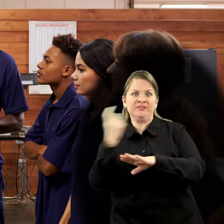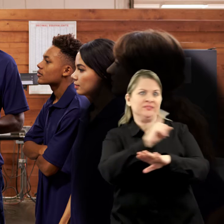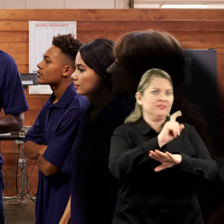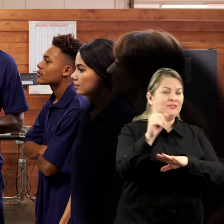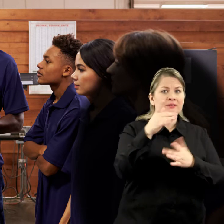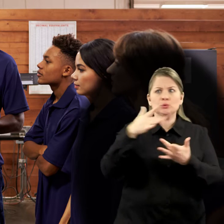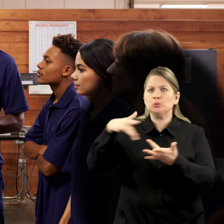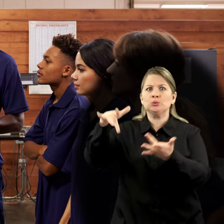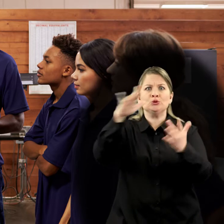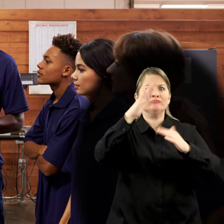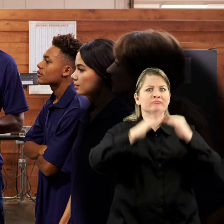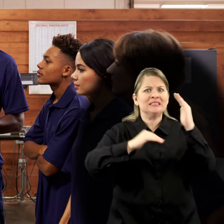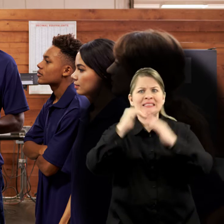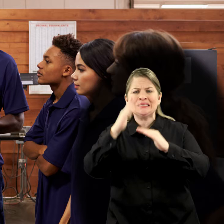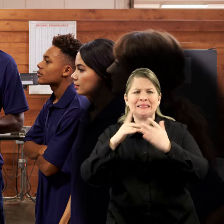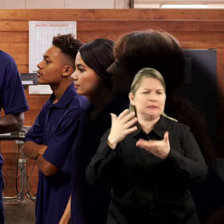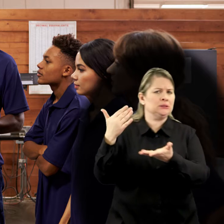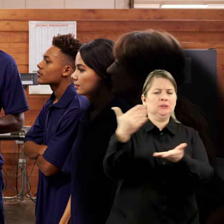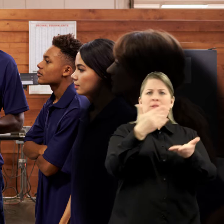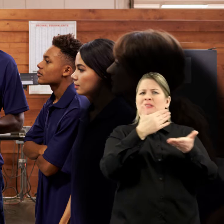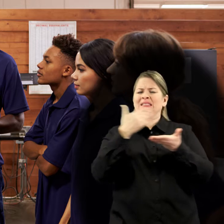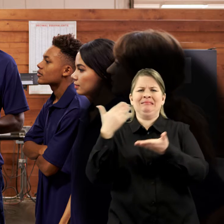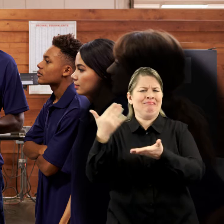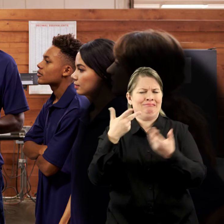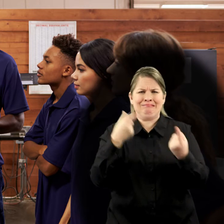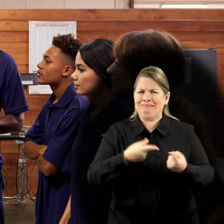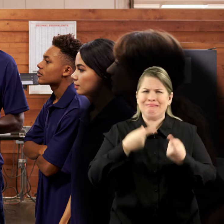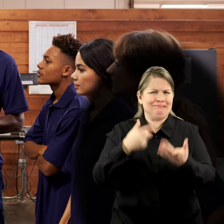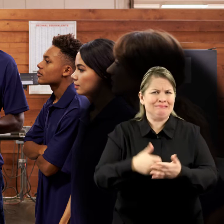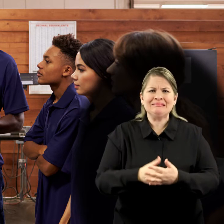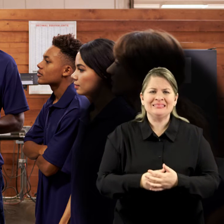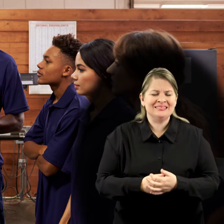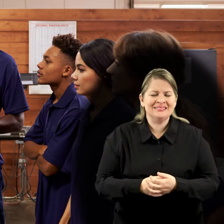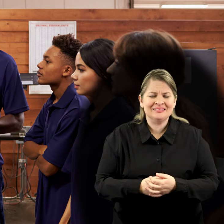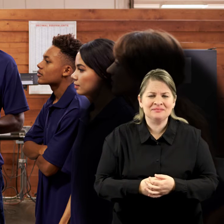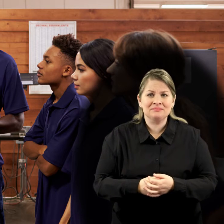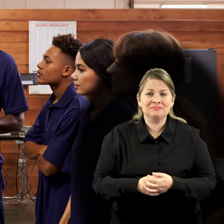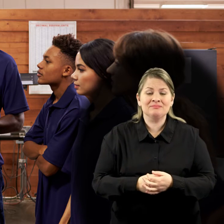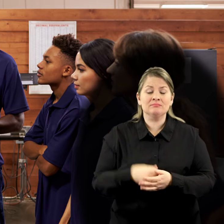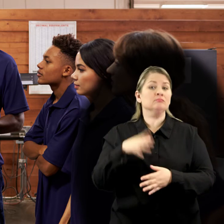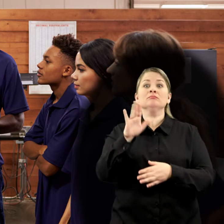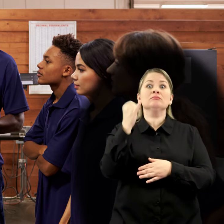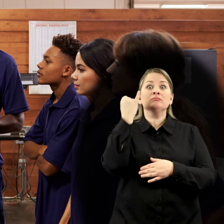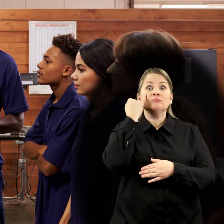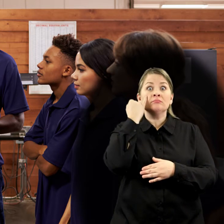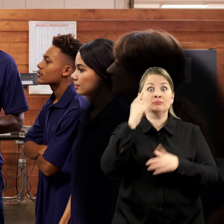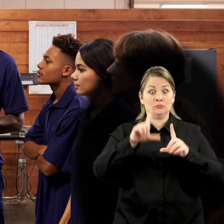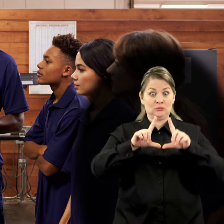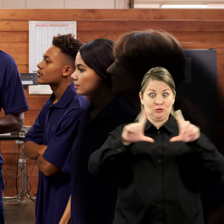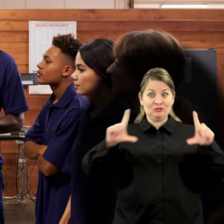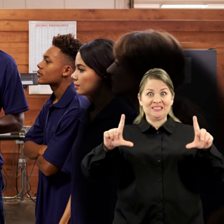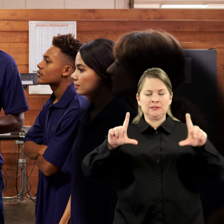if you will be moving during the communication situation, such as if you're touring a facility.